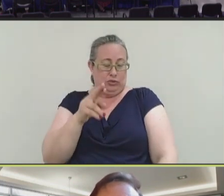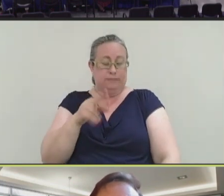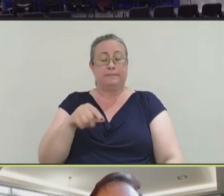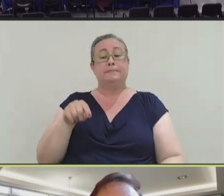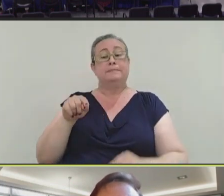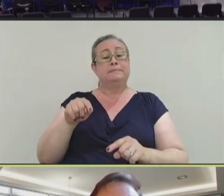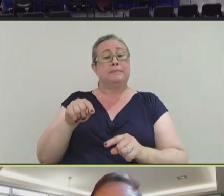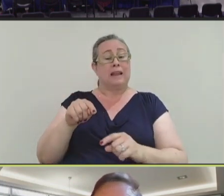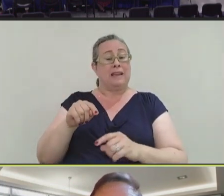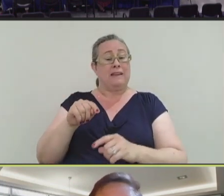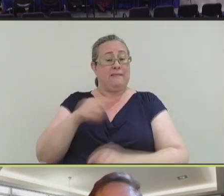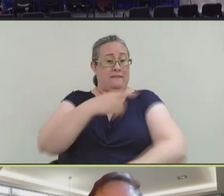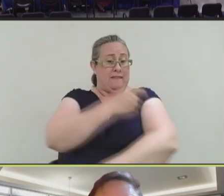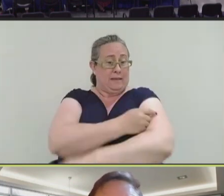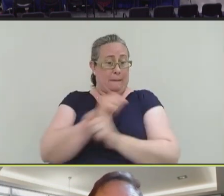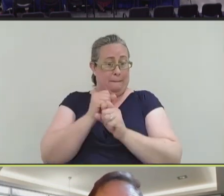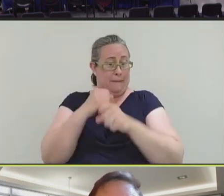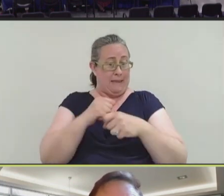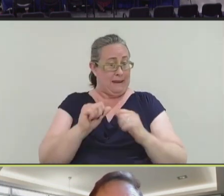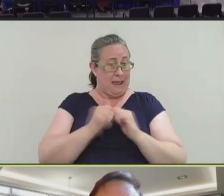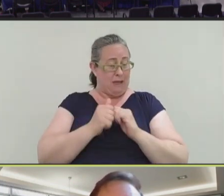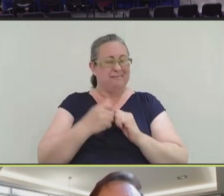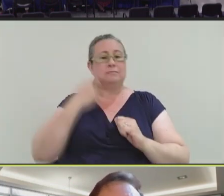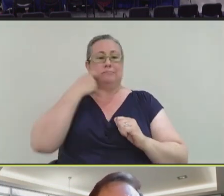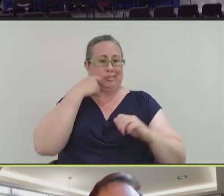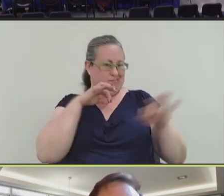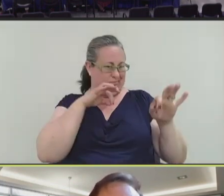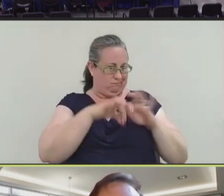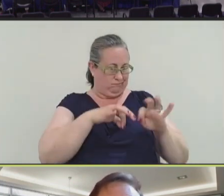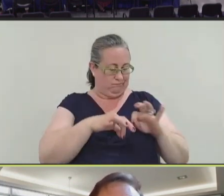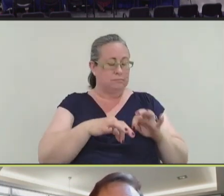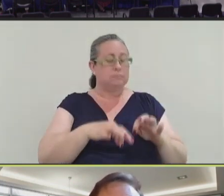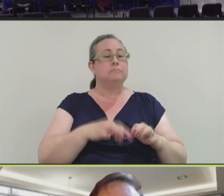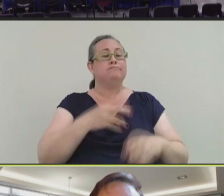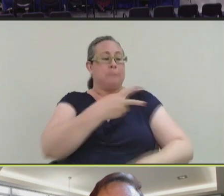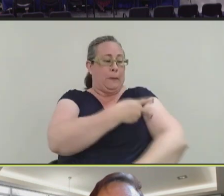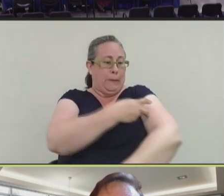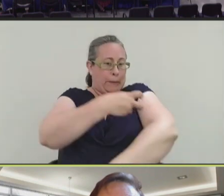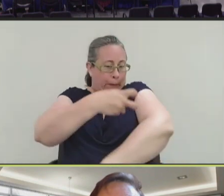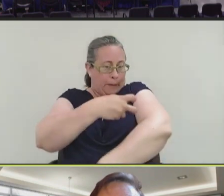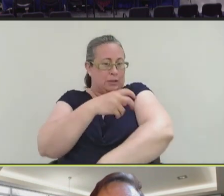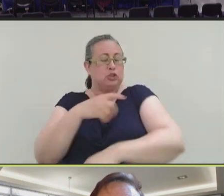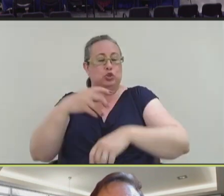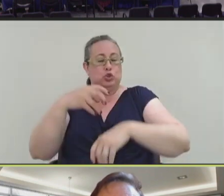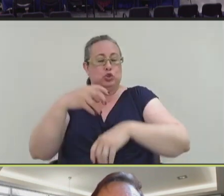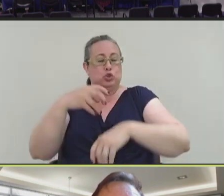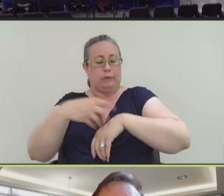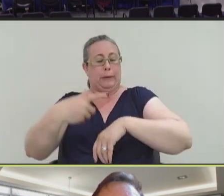was made was just as I told you before, taking the patient's tumor at the time of diagnosis.